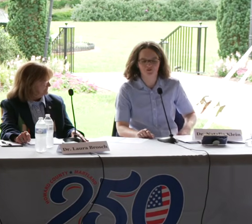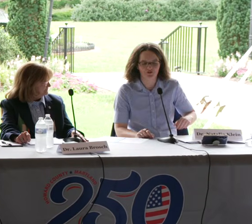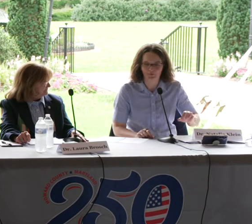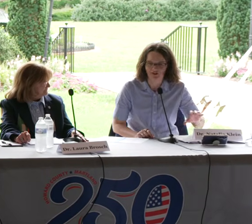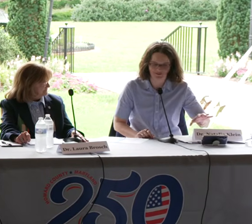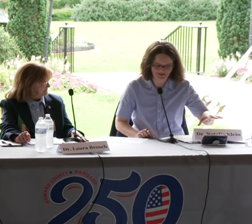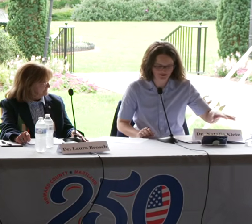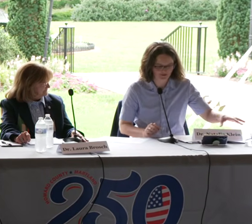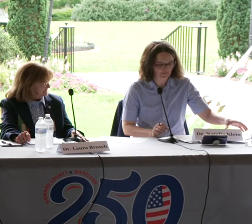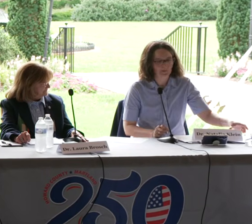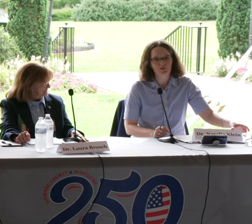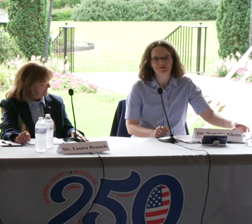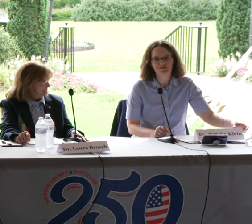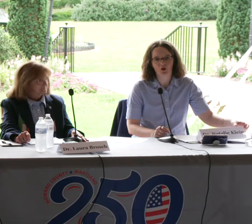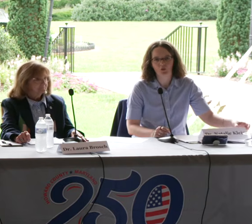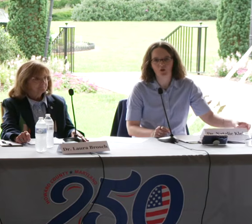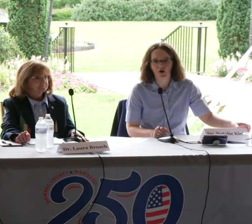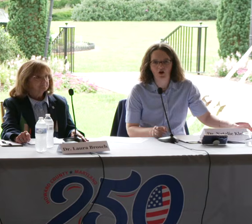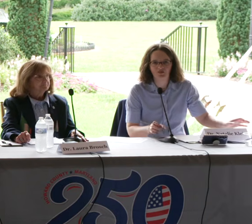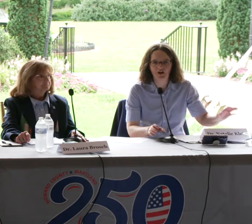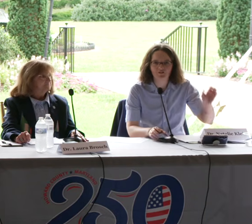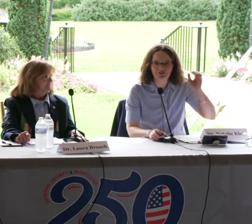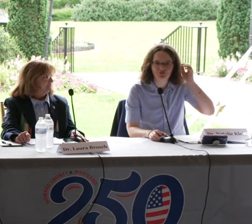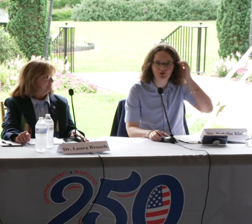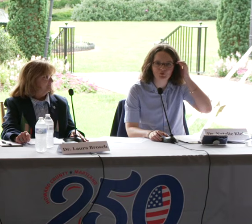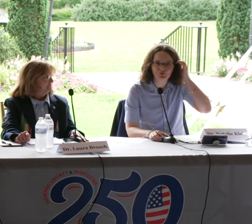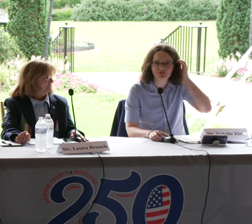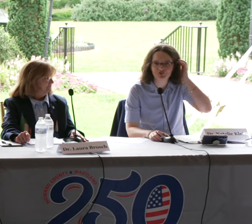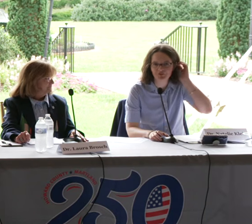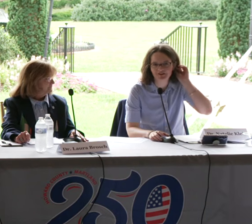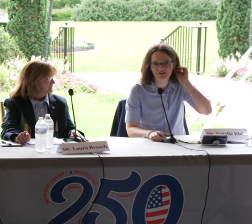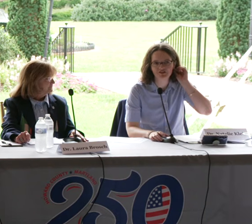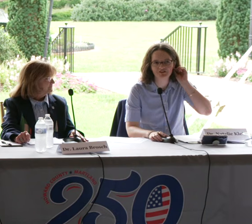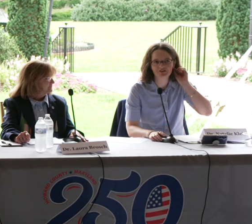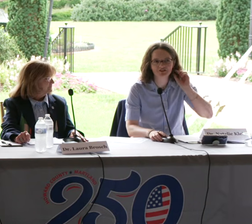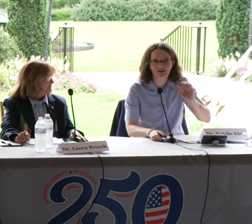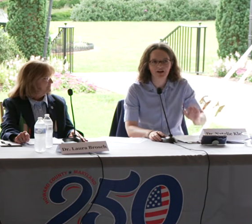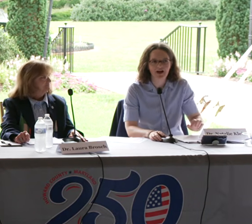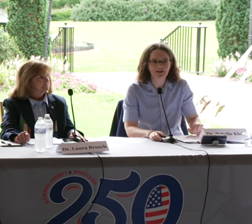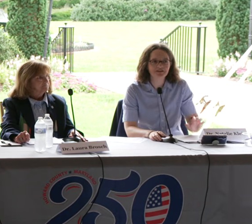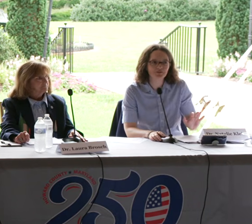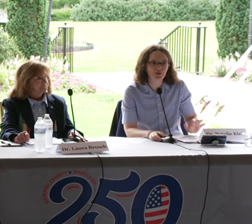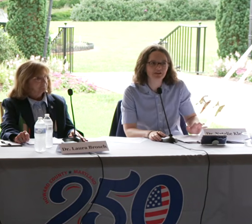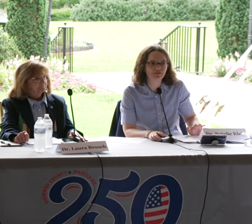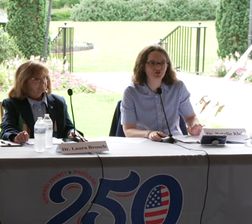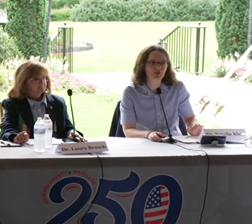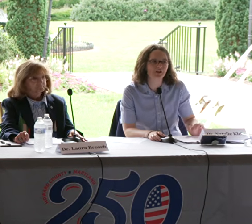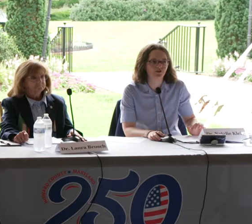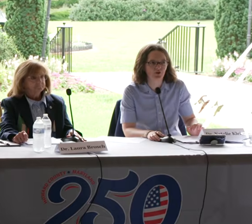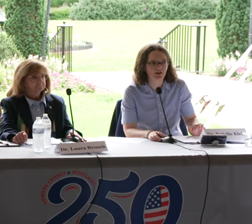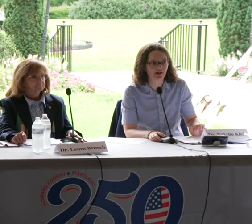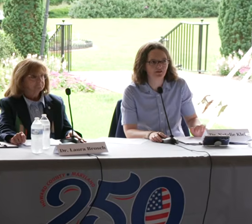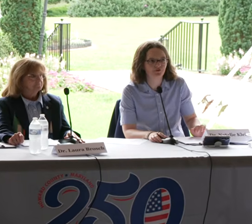for the panelists here. So, the Office for Human Research Protections is the regulatory authority